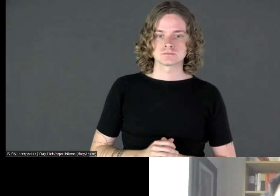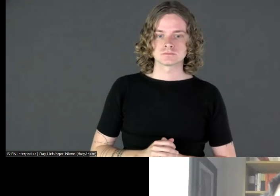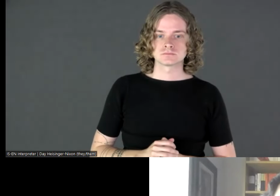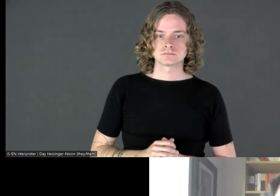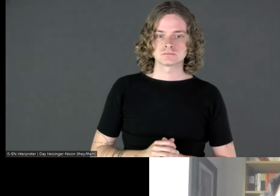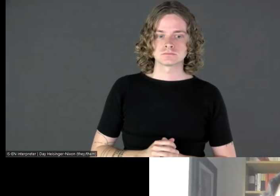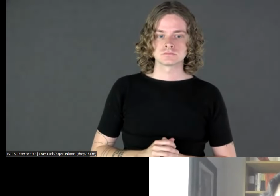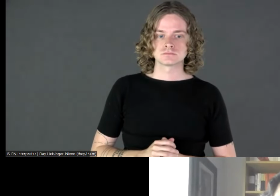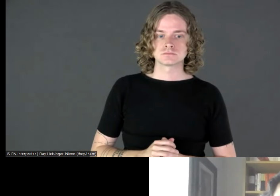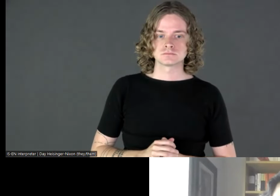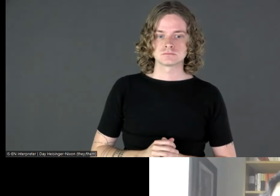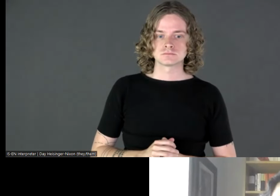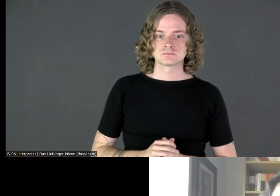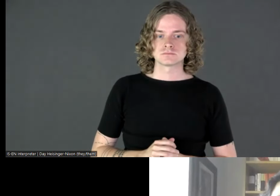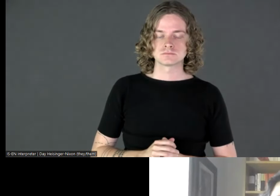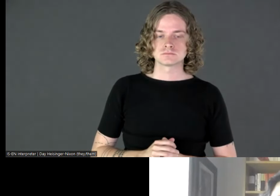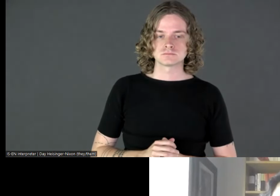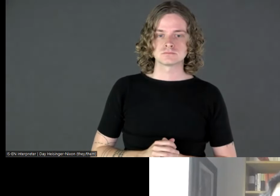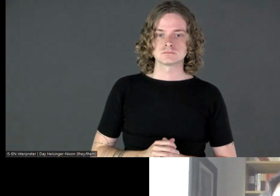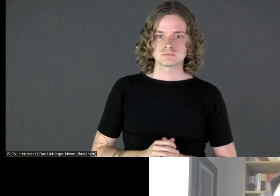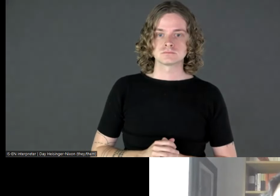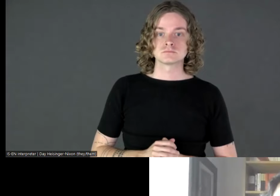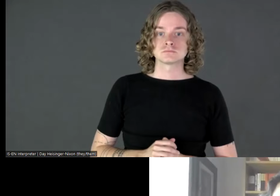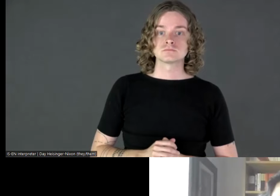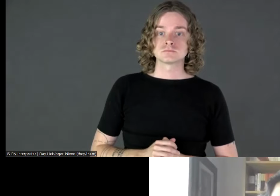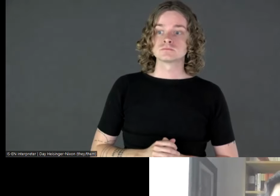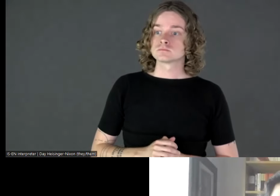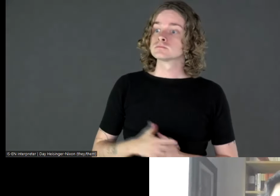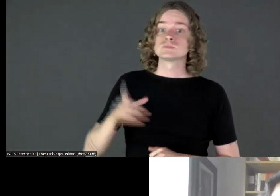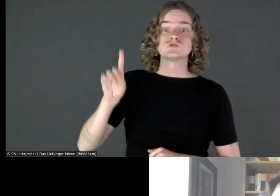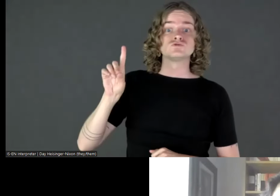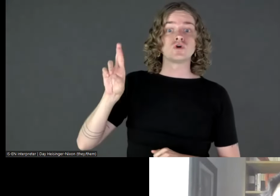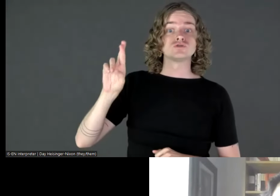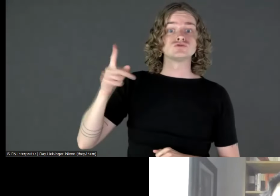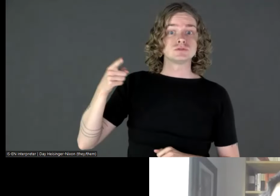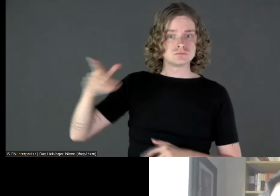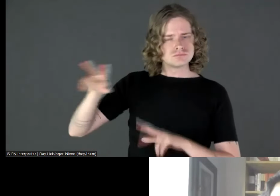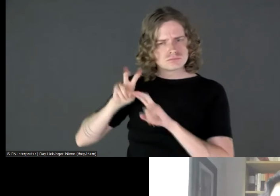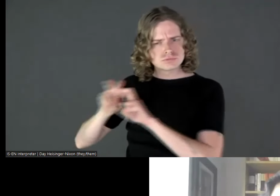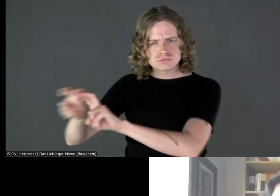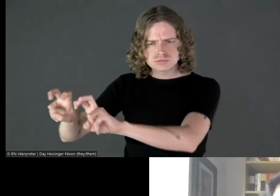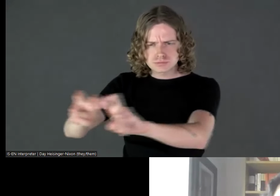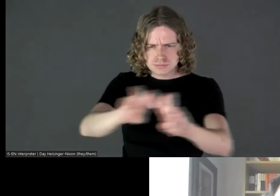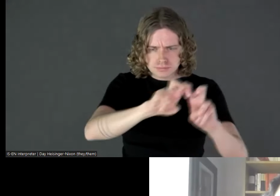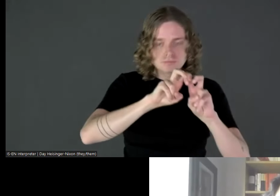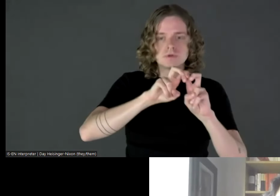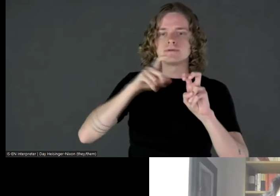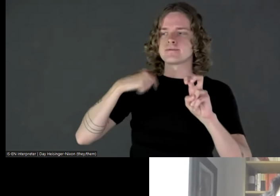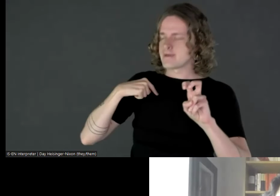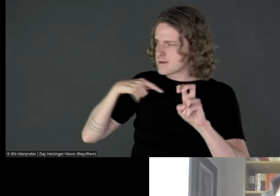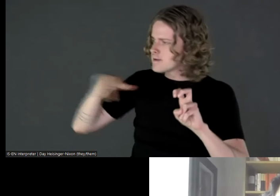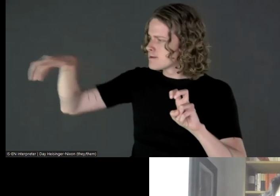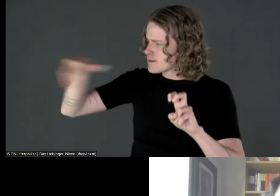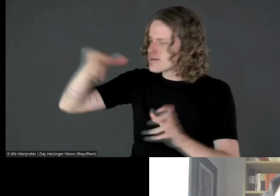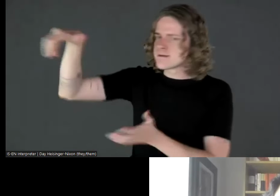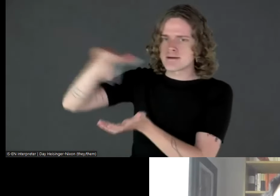research to further inform work plan. And potentially, you know, submit in the near